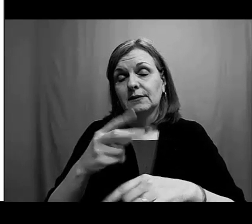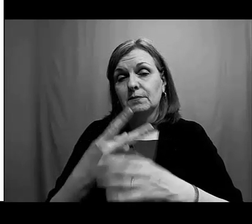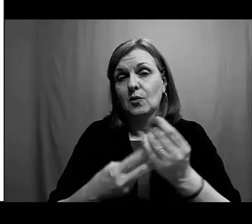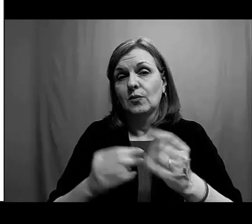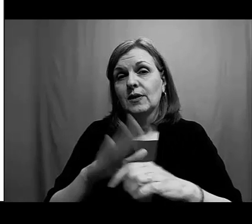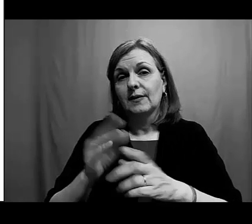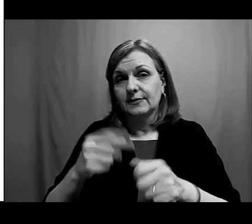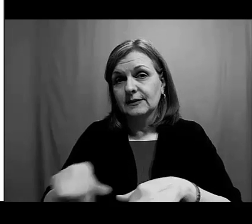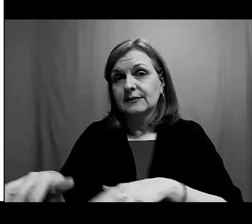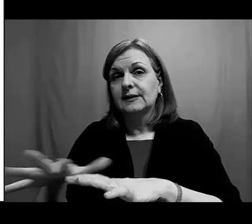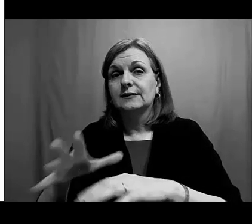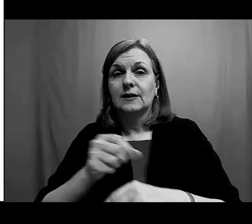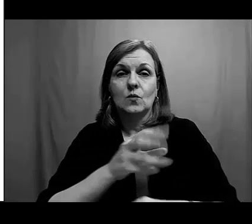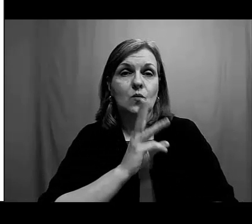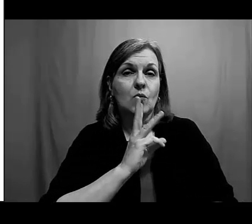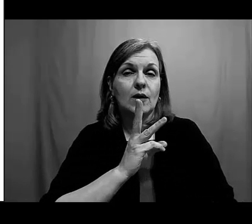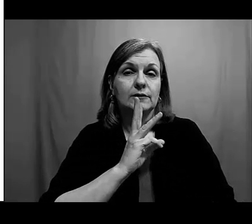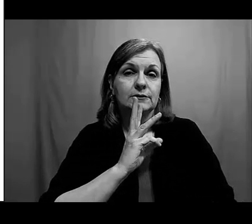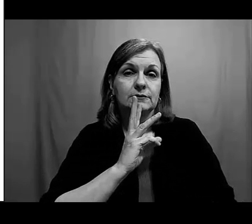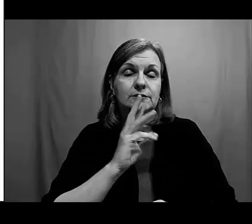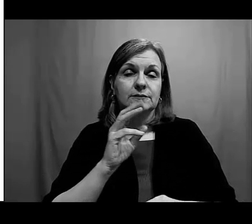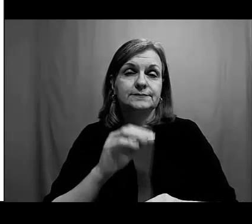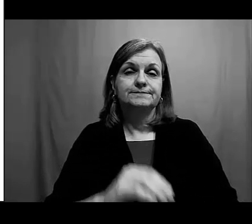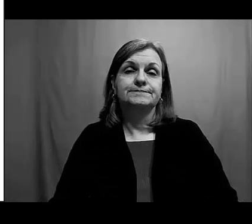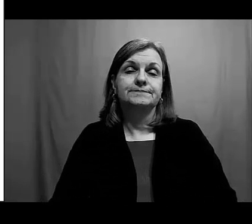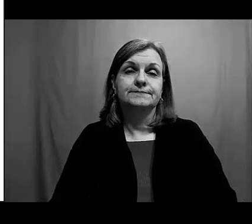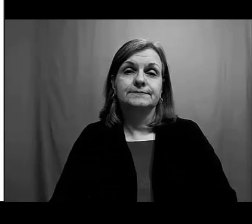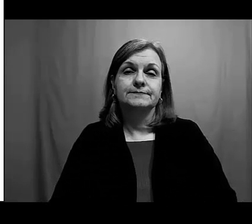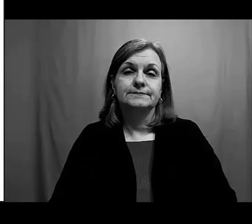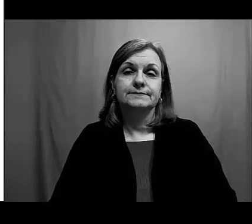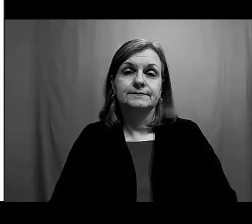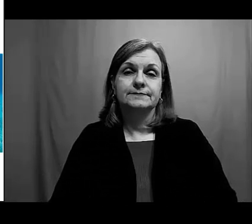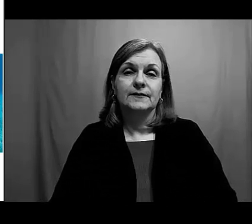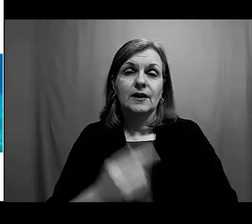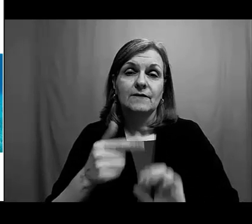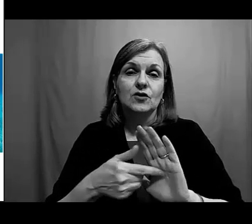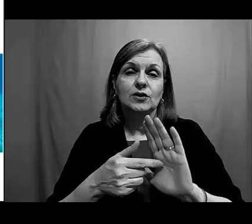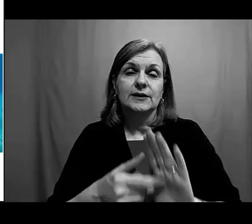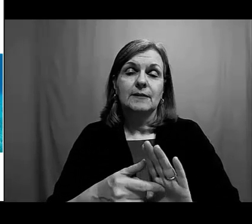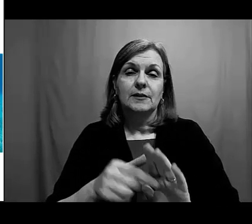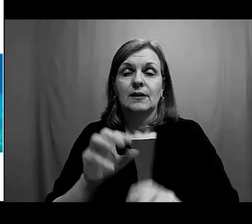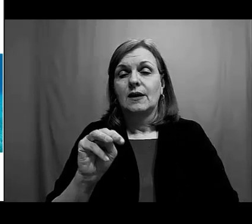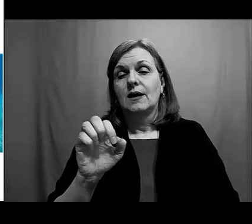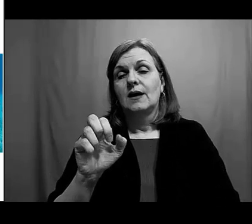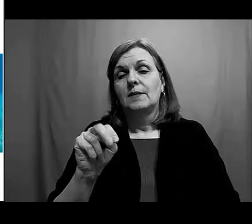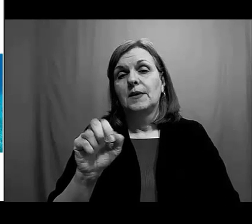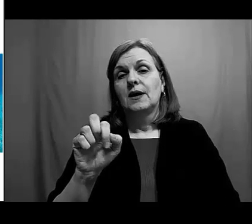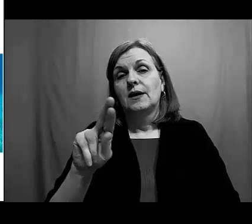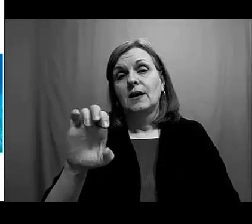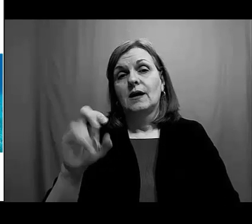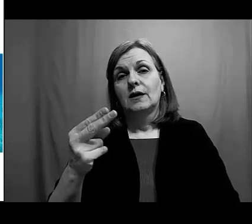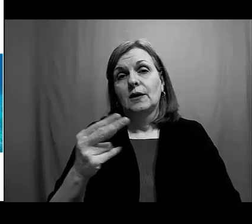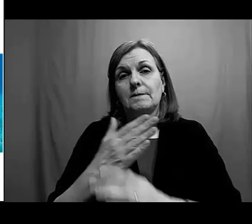both the land and water in these given spaces - we look at things like monarch butterflies